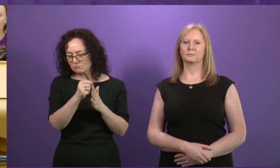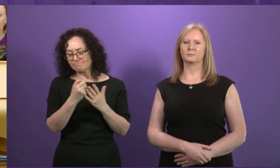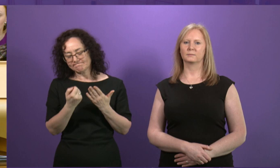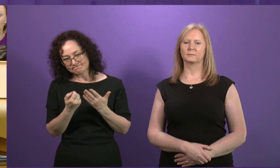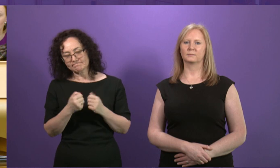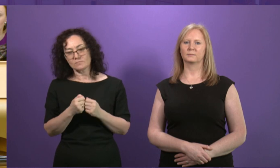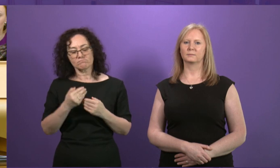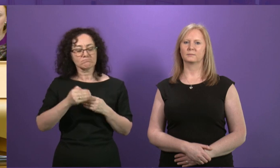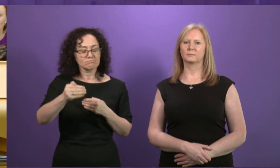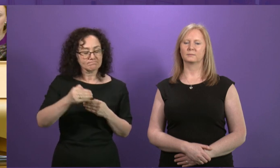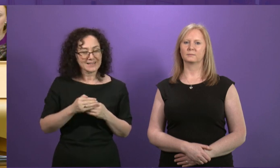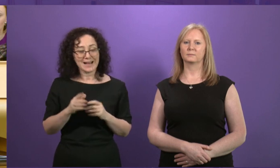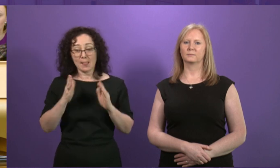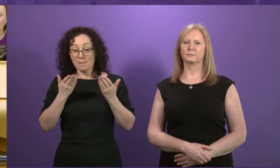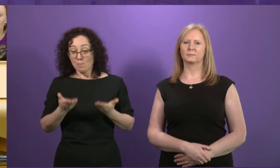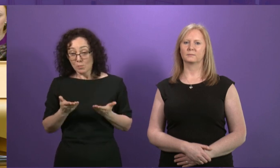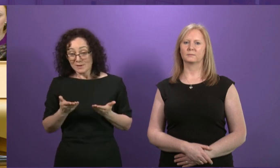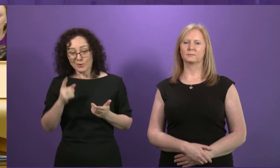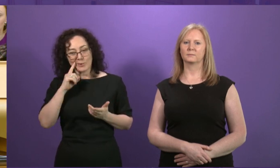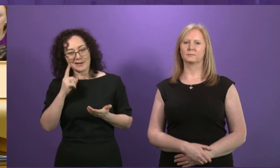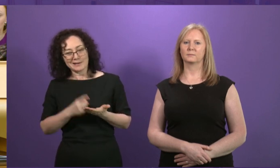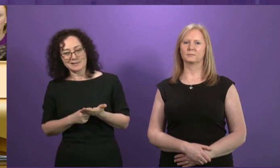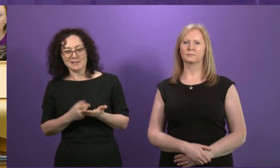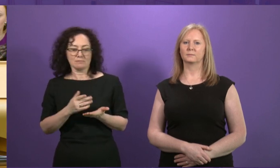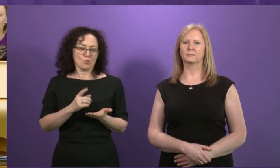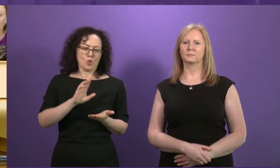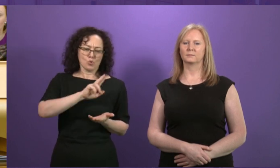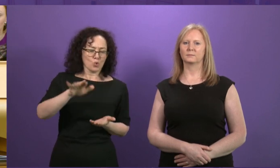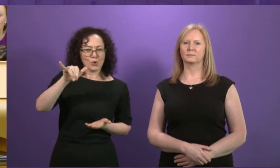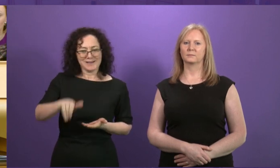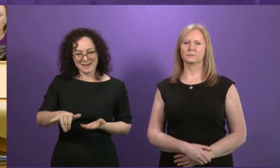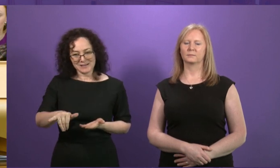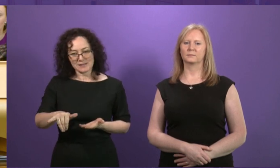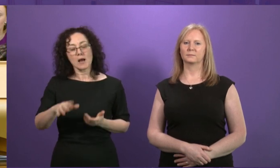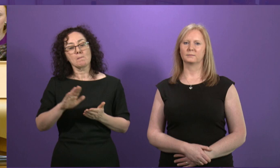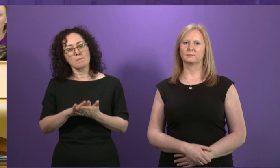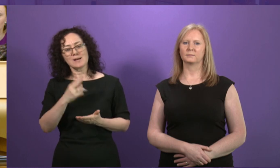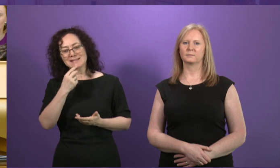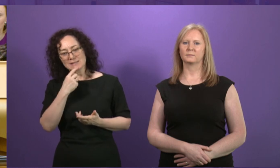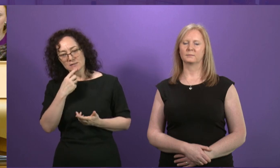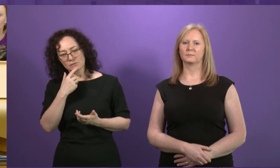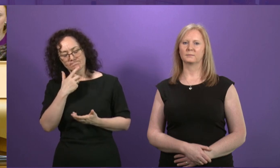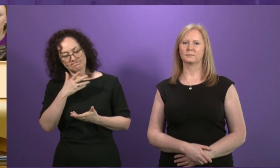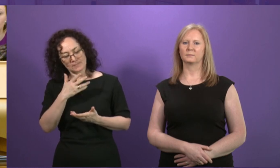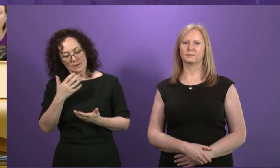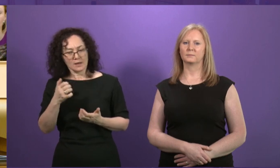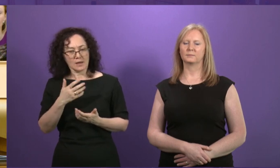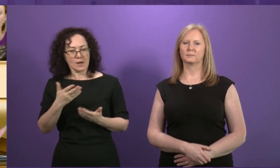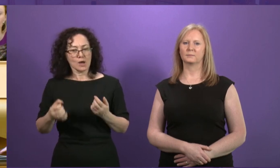to rule out any option at this time, but any proposal must enhance the accountability of railway policing in Scotland, while ensuring the safety and security of the travelling